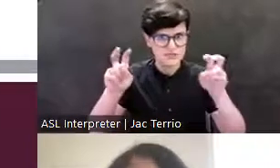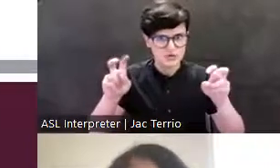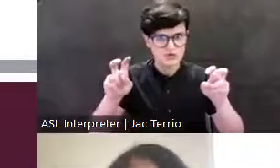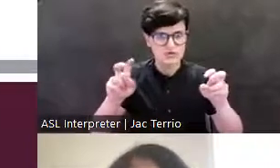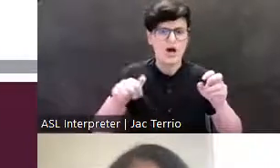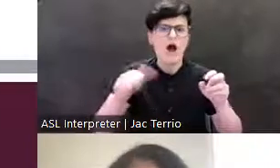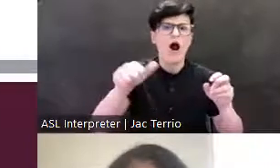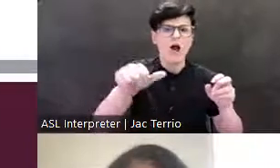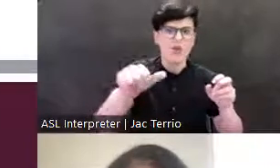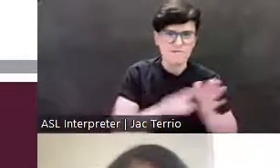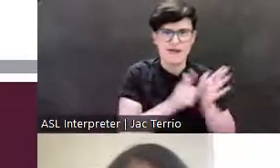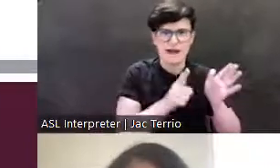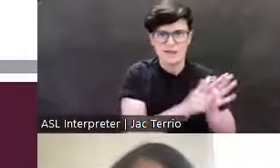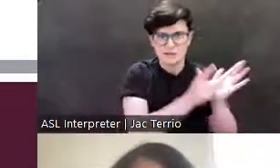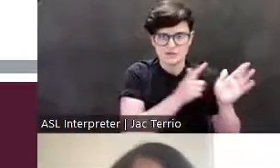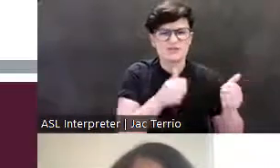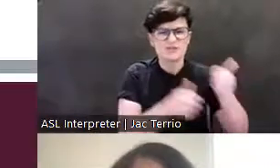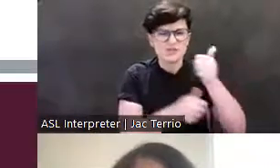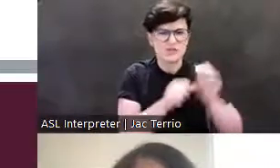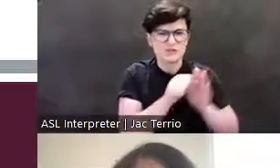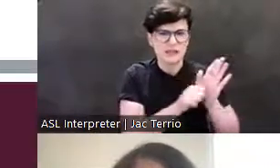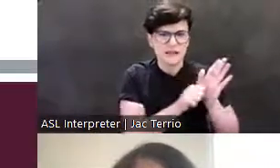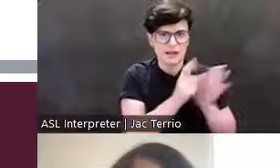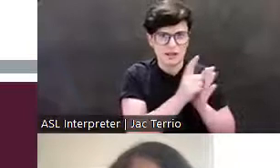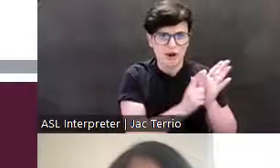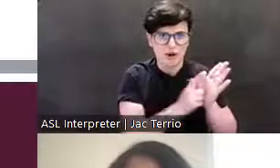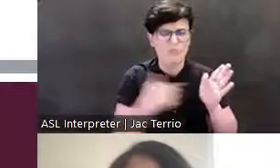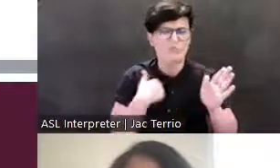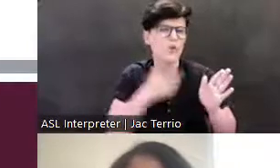We'll talk more about state law in a bit.